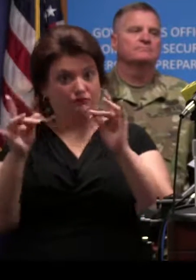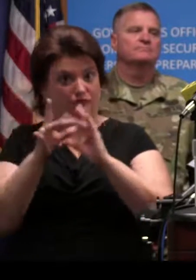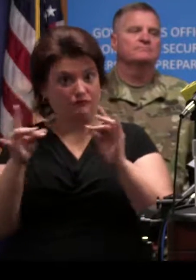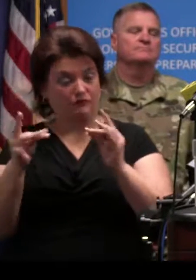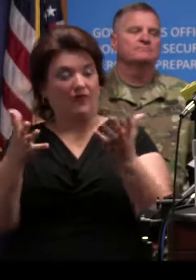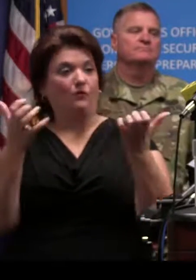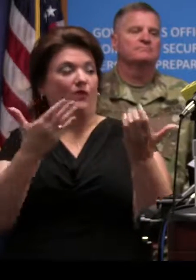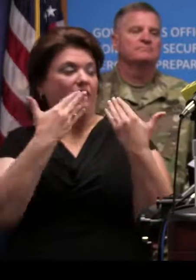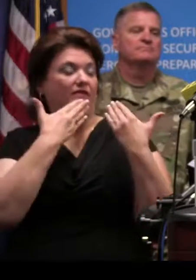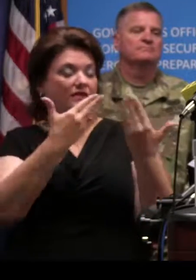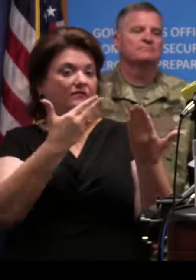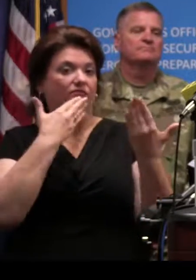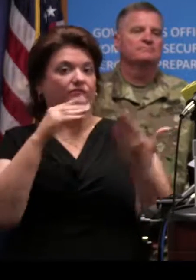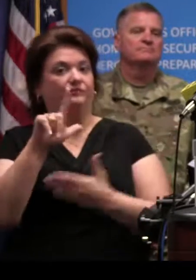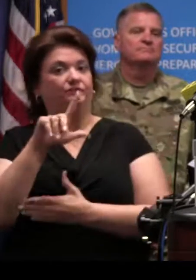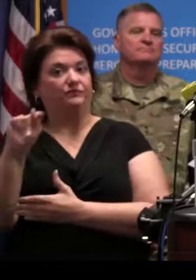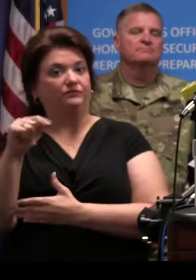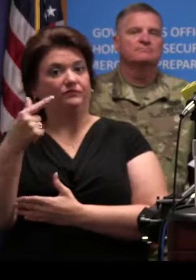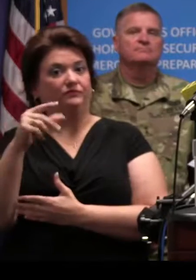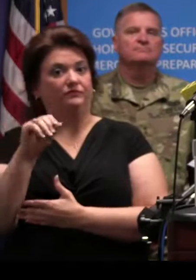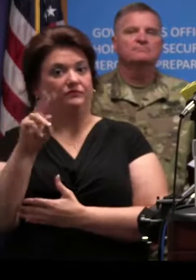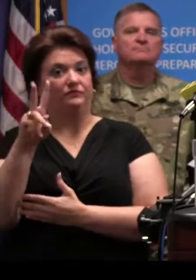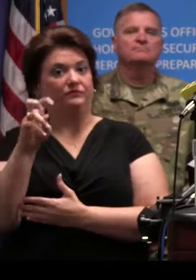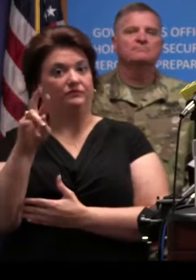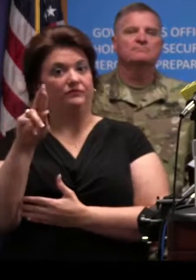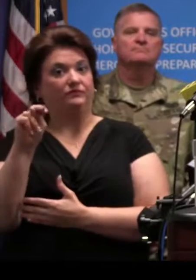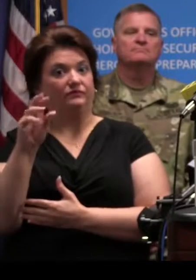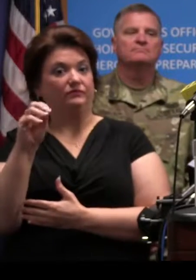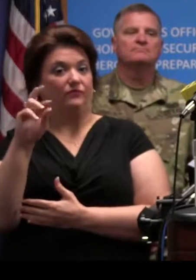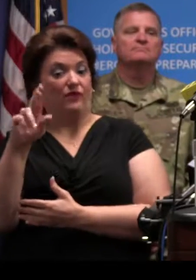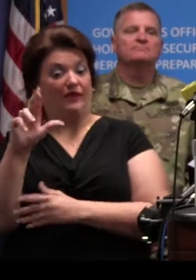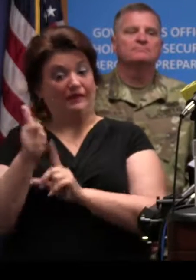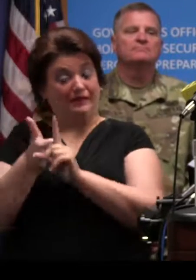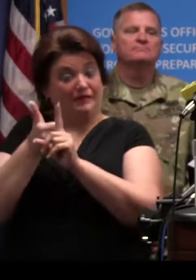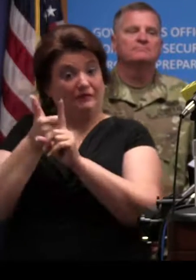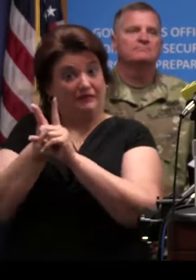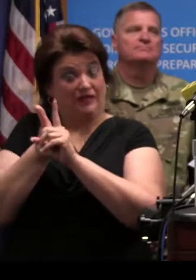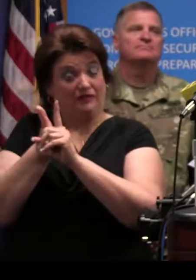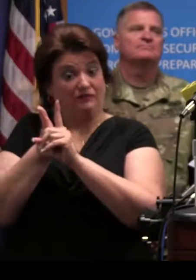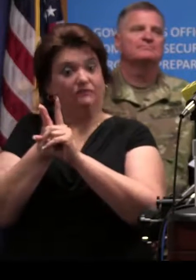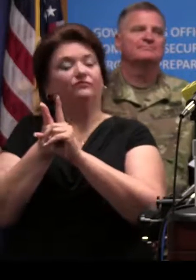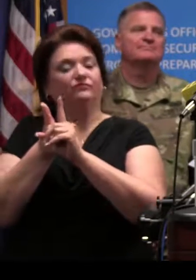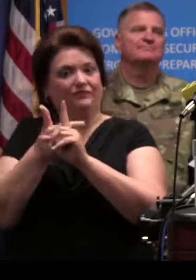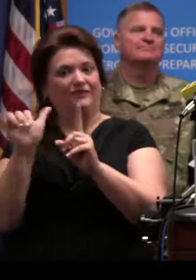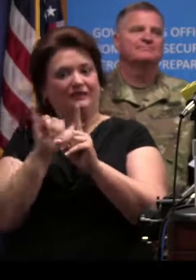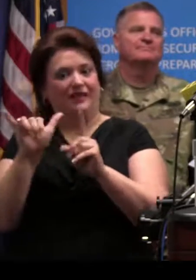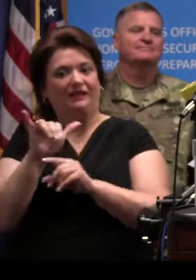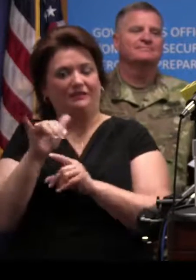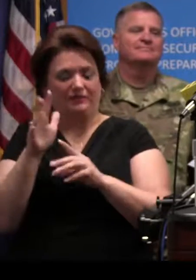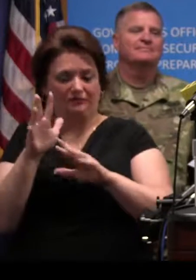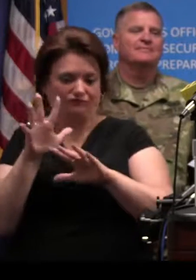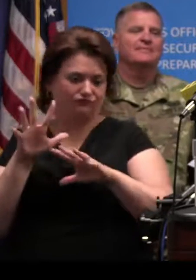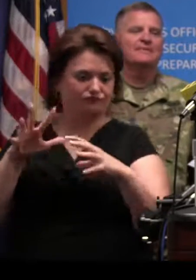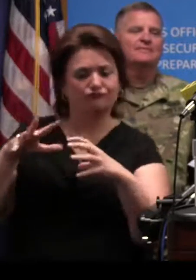him for his hard work he's he's almost like FEMA has been in bed with with with